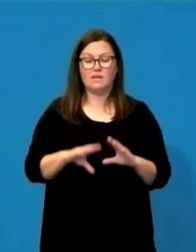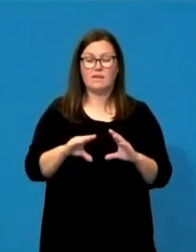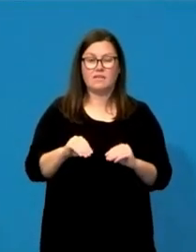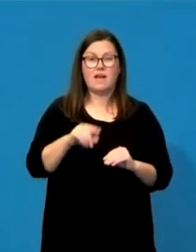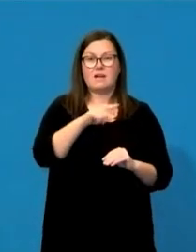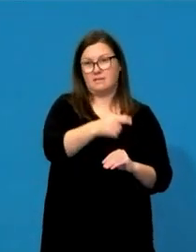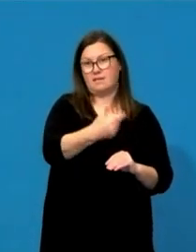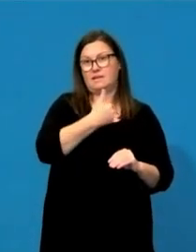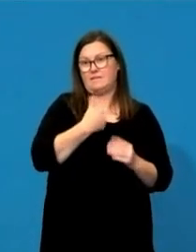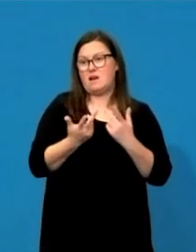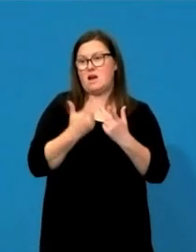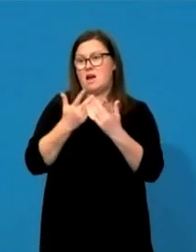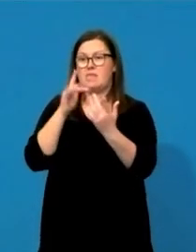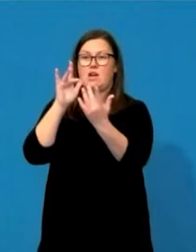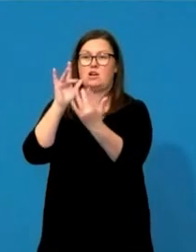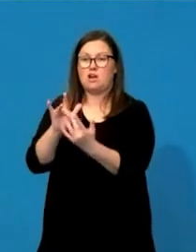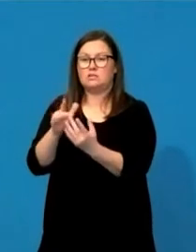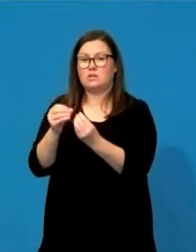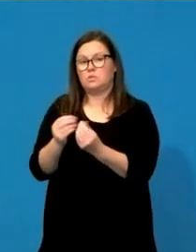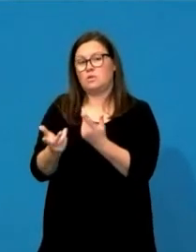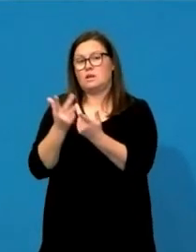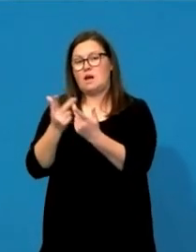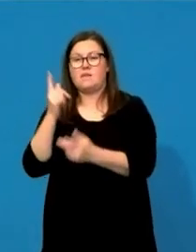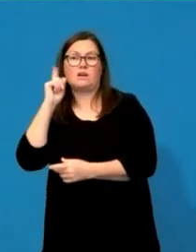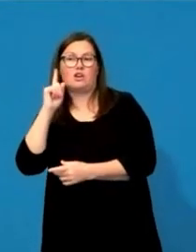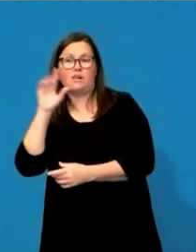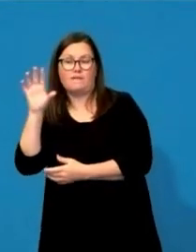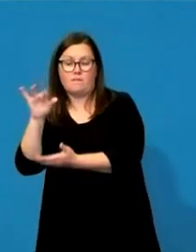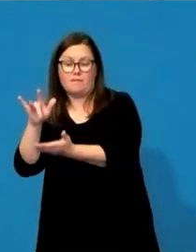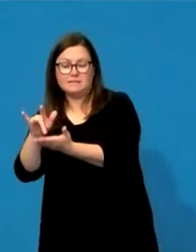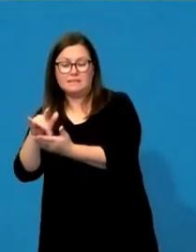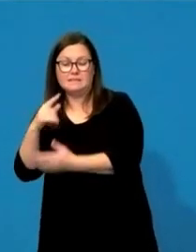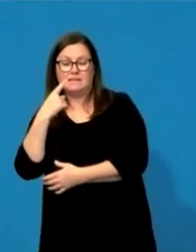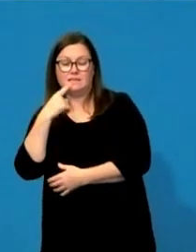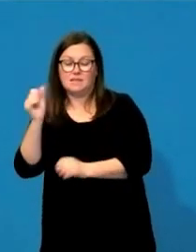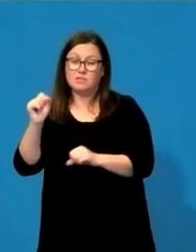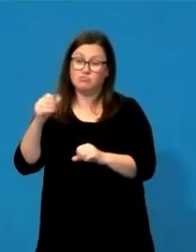And so, yeah, Cheyenne gave me a call and said, you know, they want to meet up and -